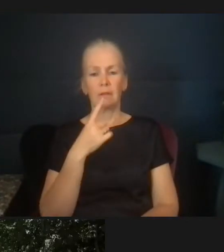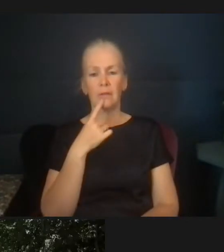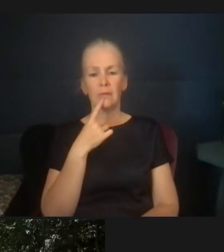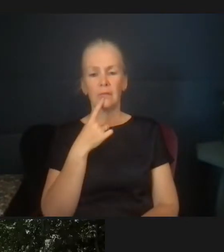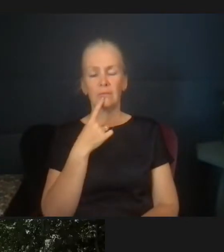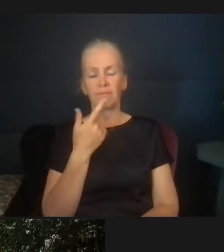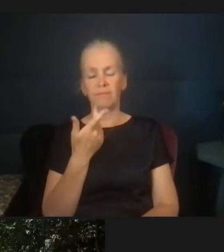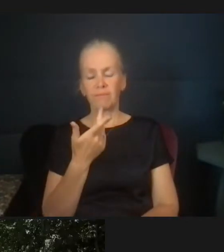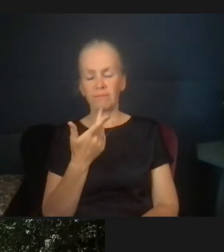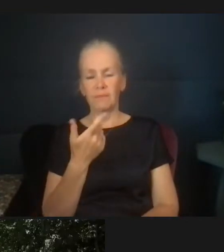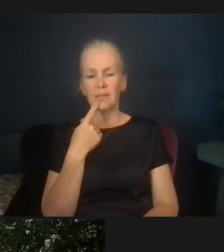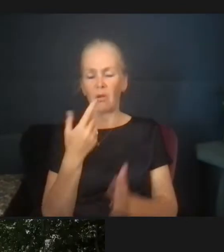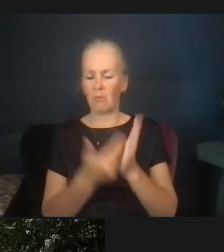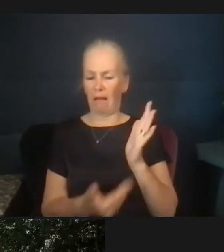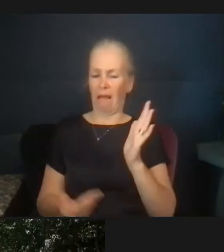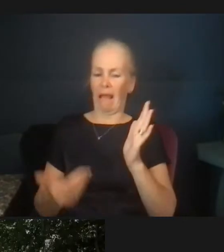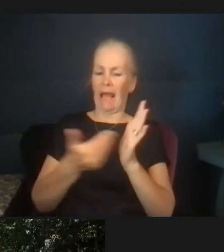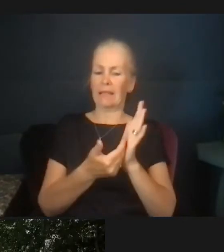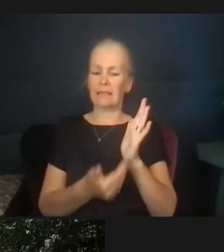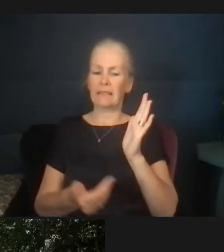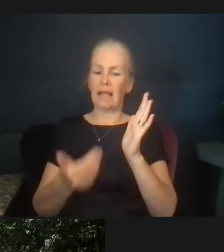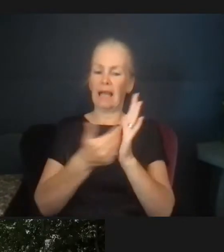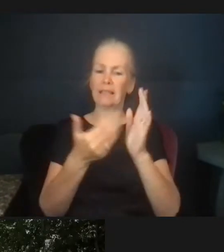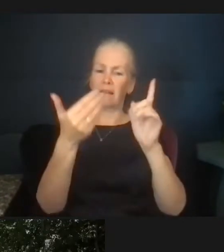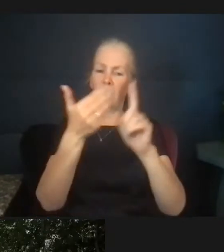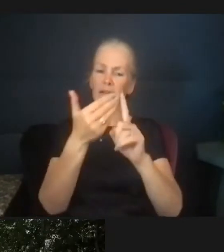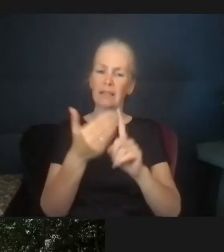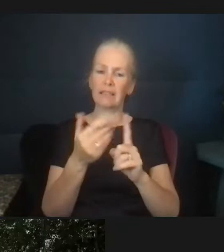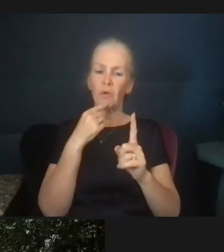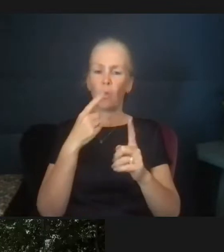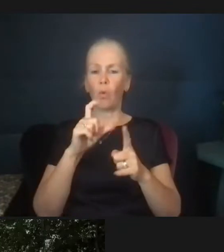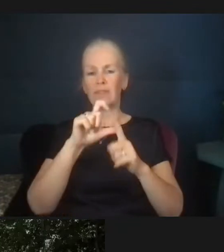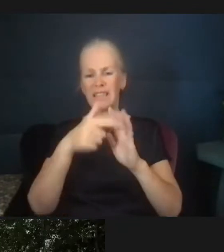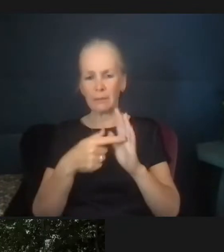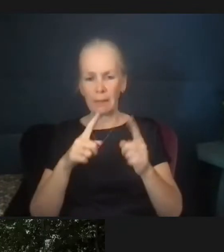of kind of just adding, for example, disability plus race and plus gender